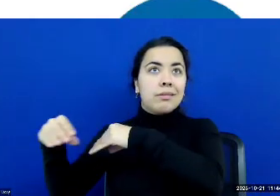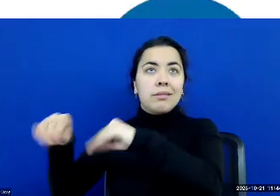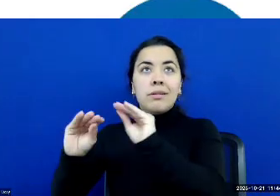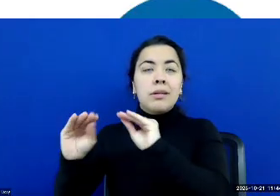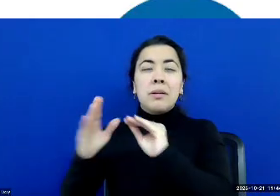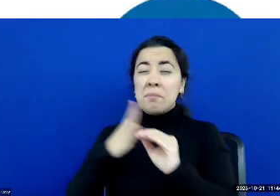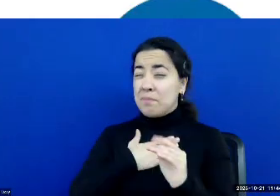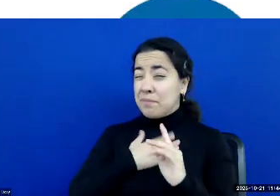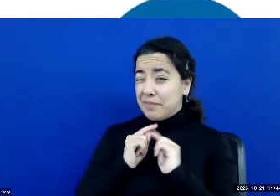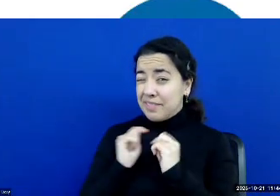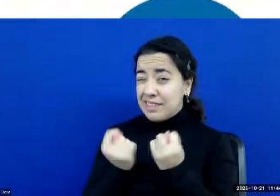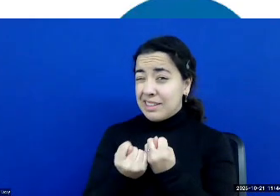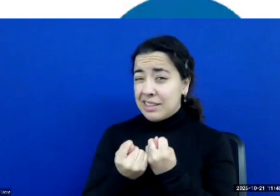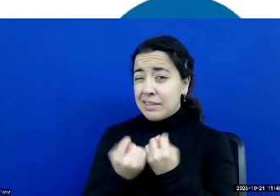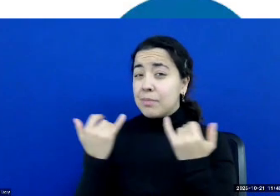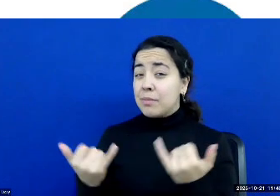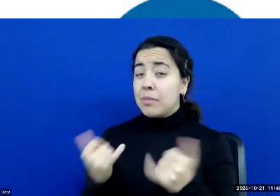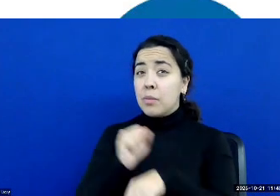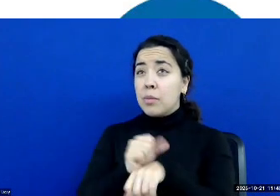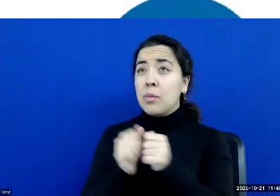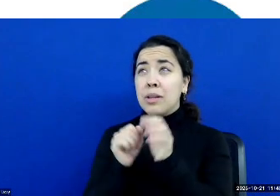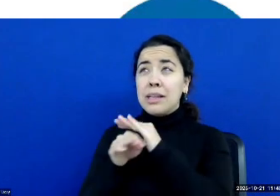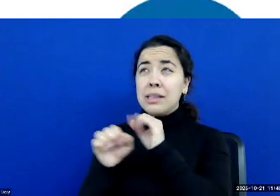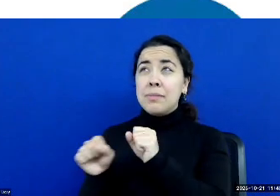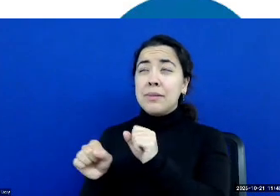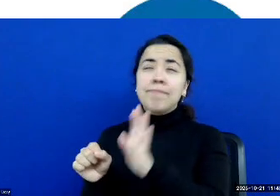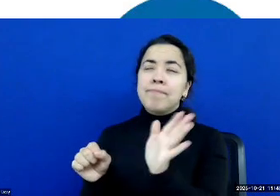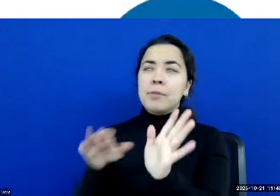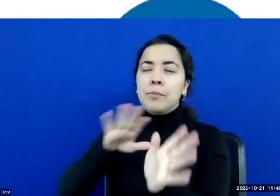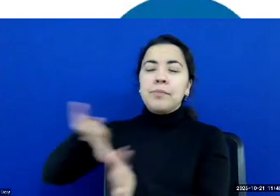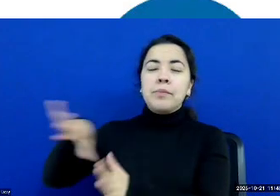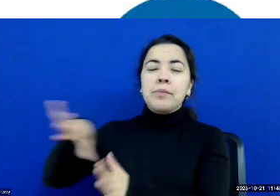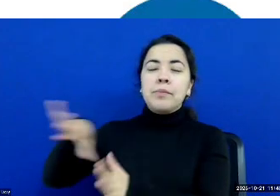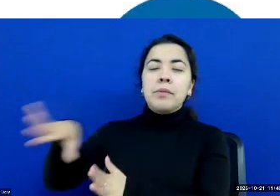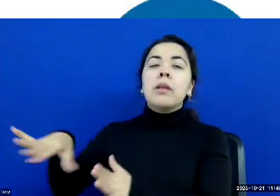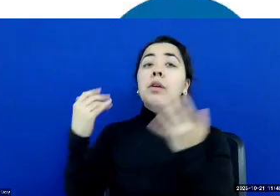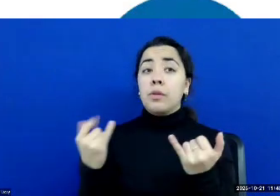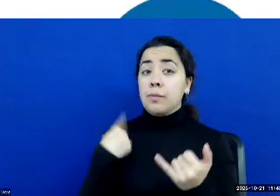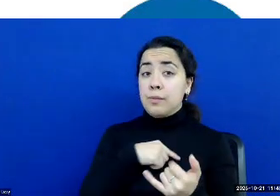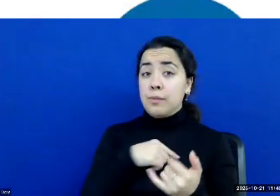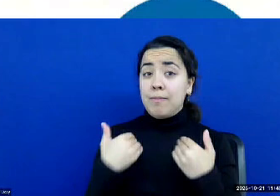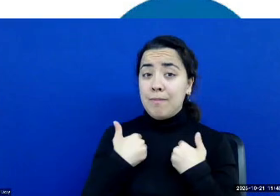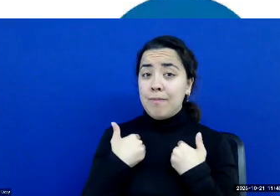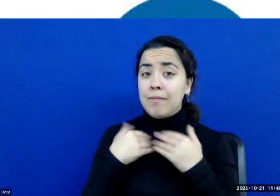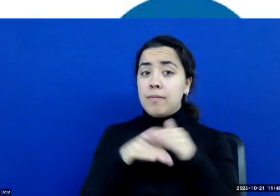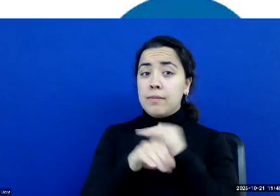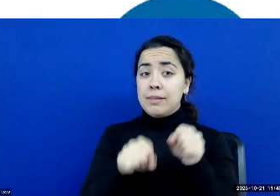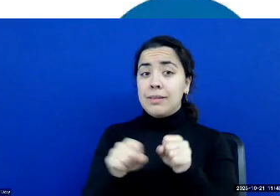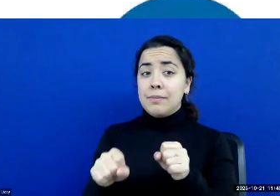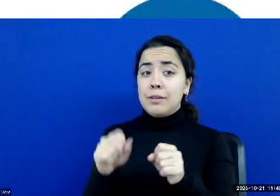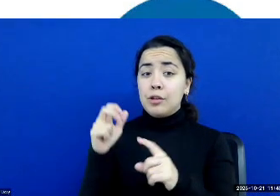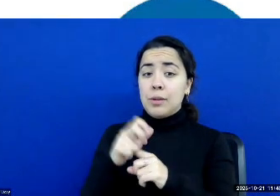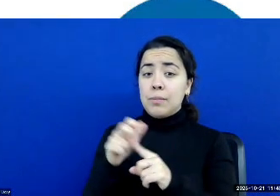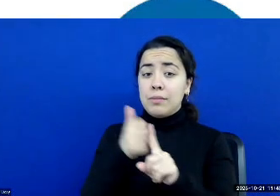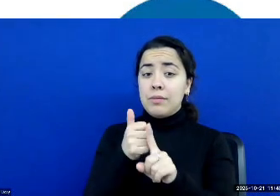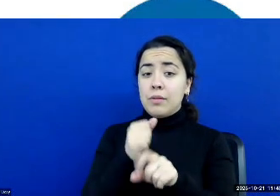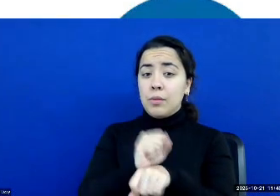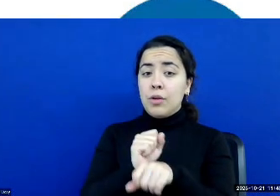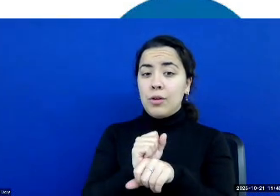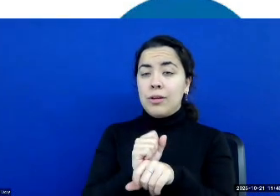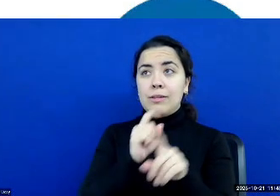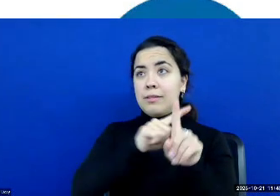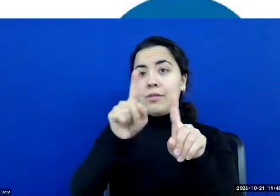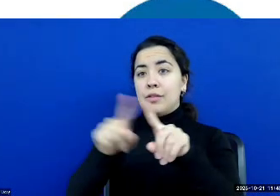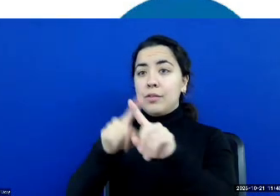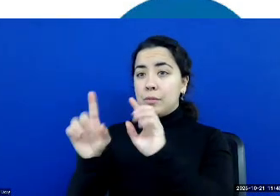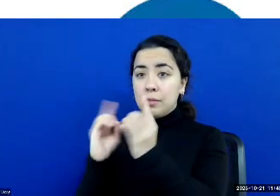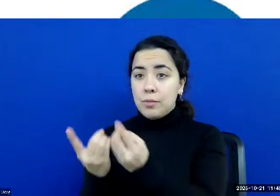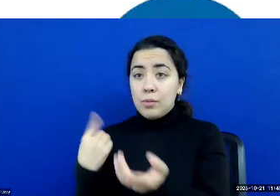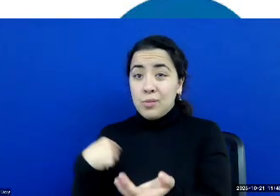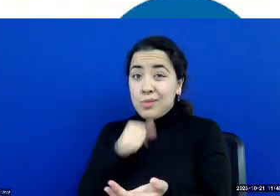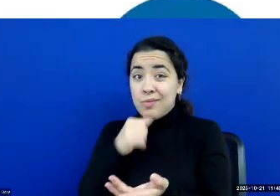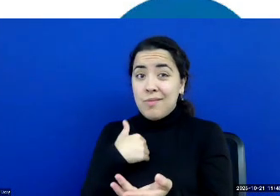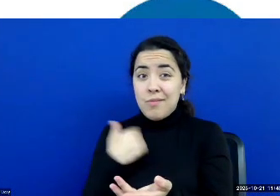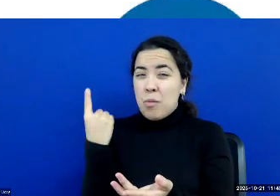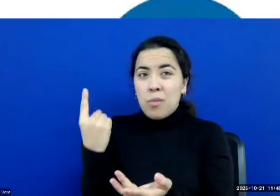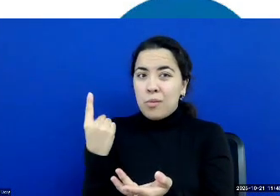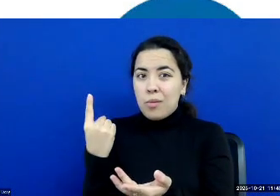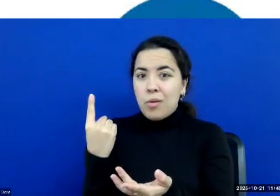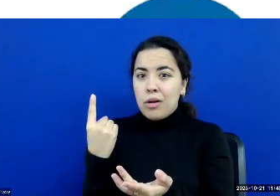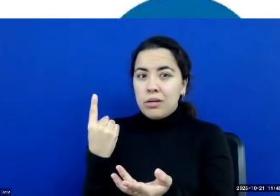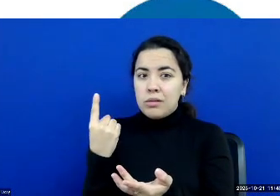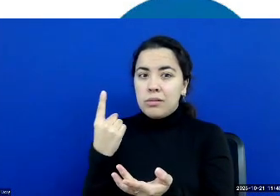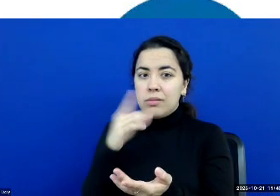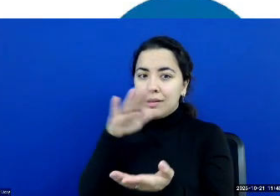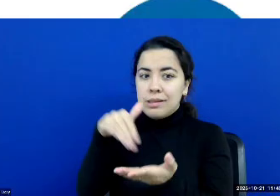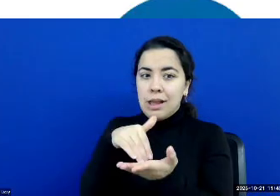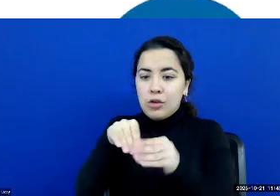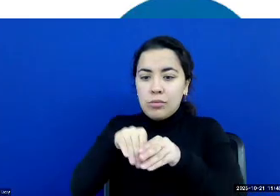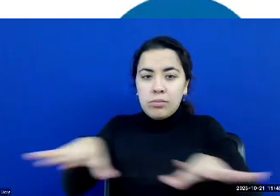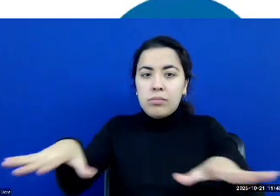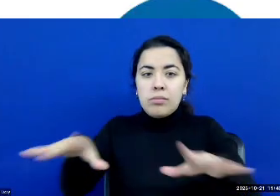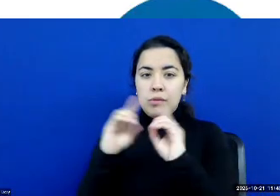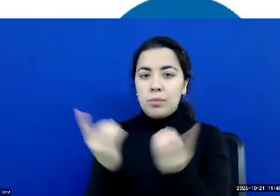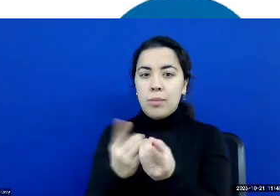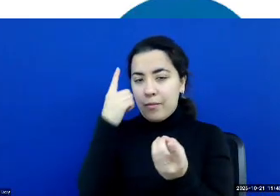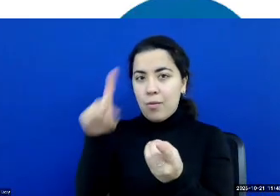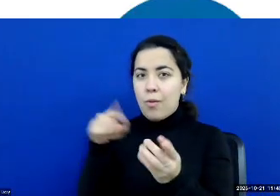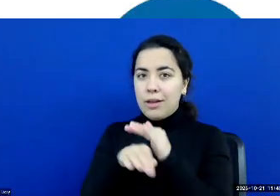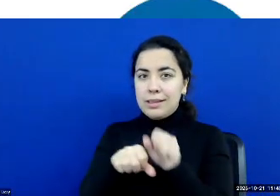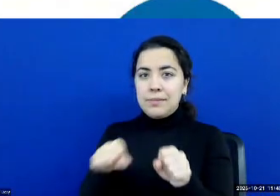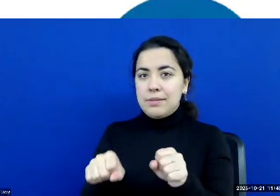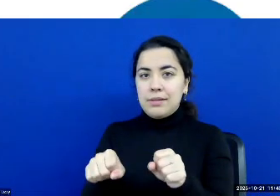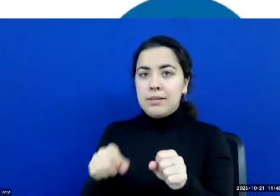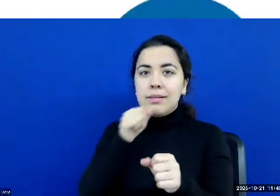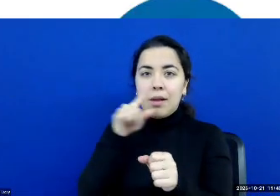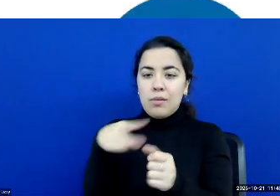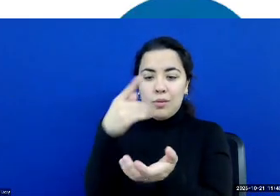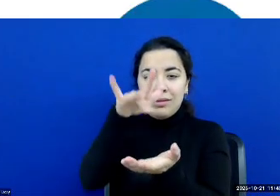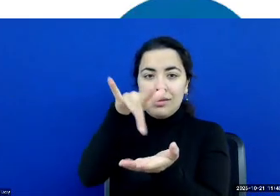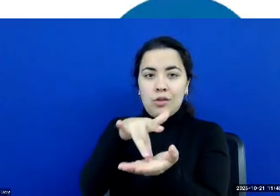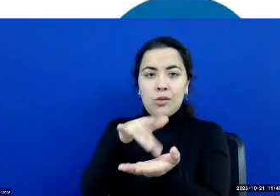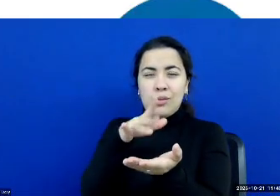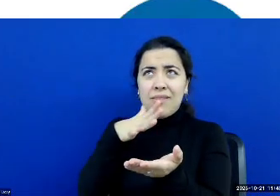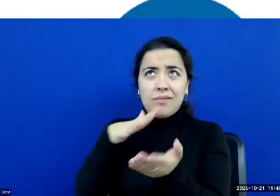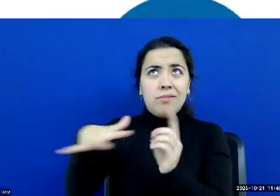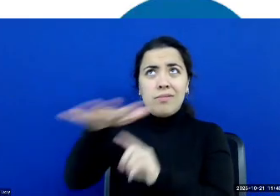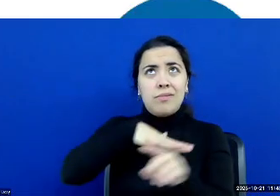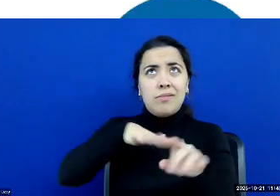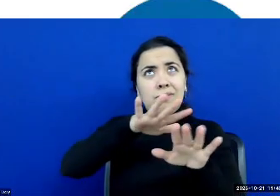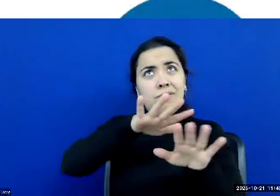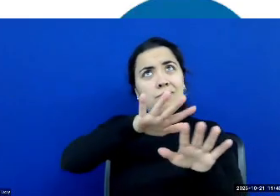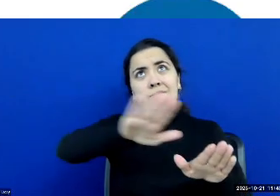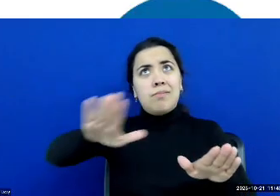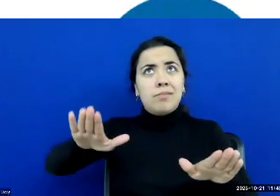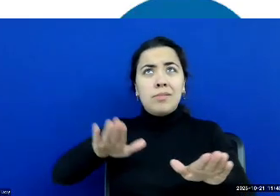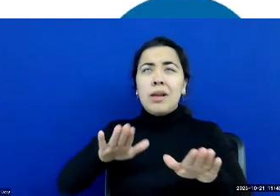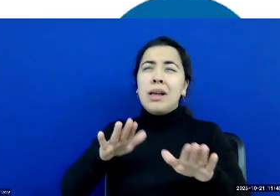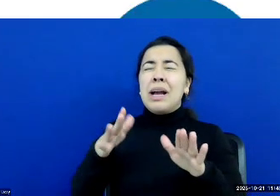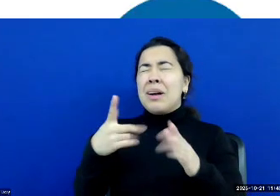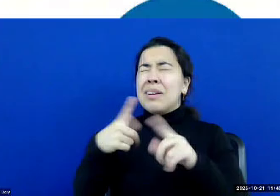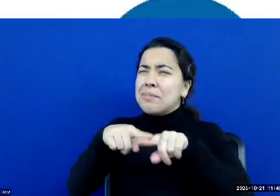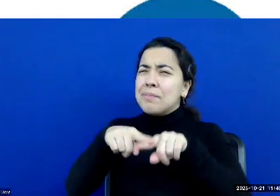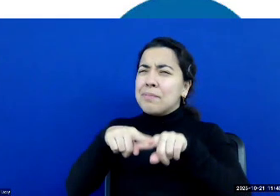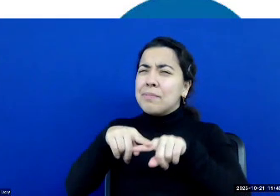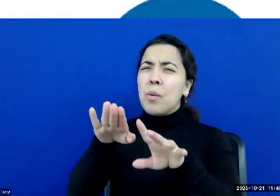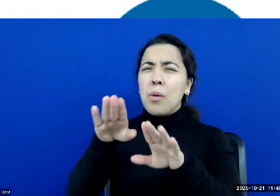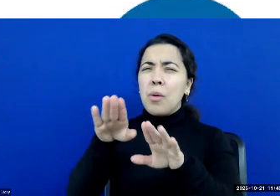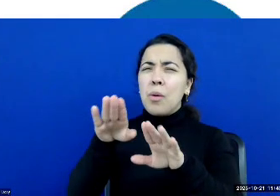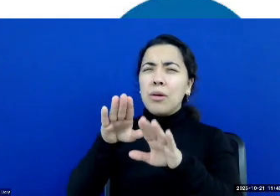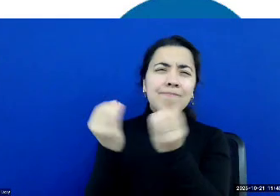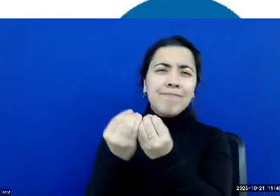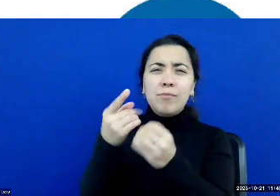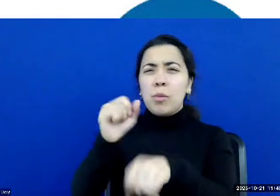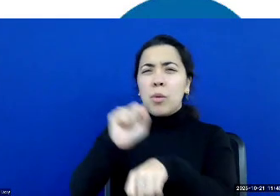Kathleen DeForest: my department or my team that works with accessibility… well, that's not even true. Currently, we have accessibility champions who are in all sorts of different departments. We don't really have one centralized department for accessibility. I think it kind of depends on your institution or your organization.